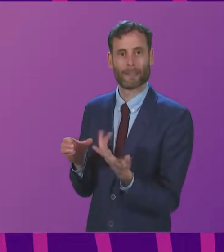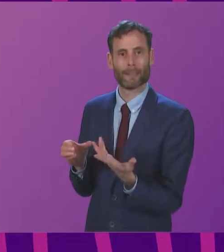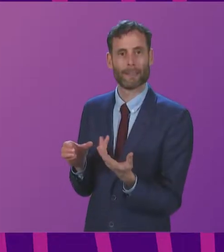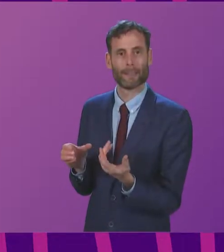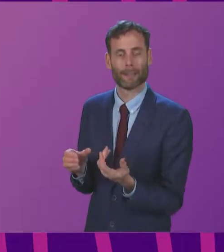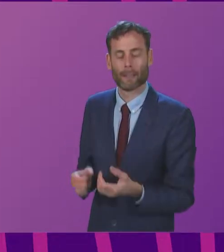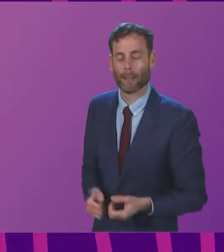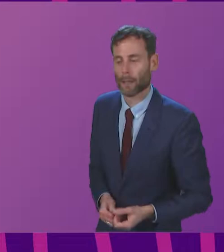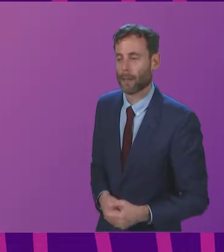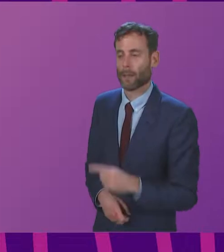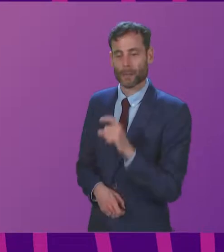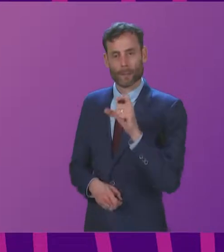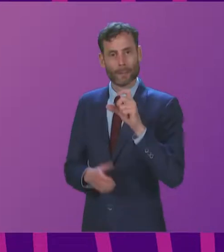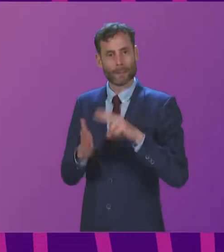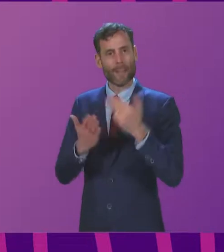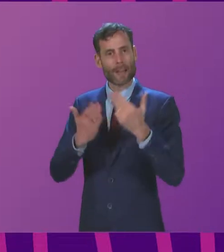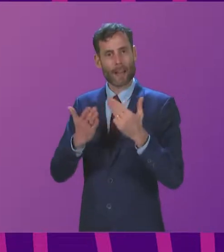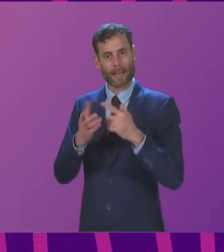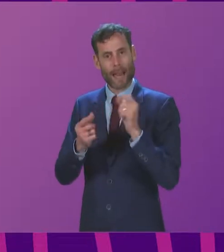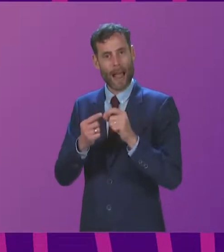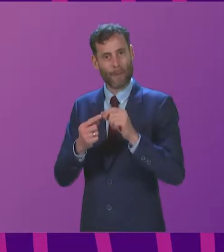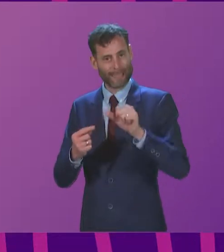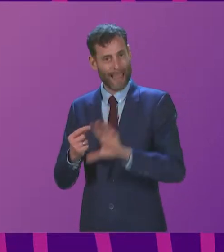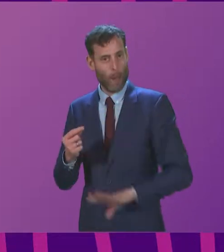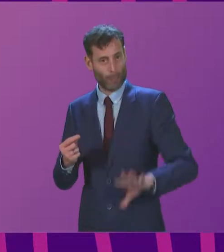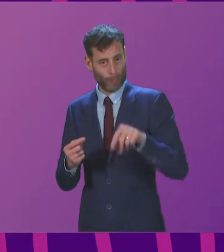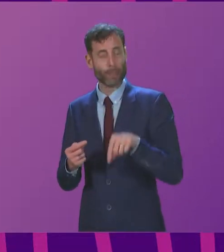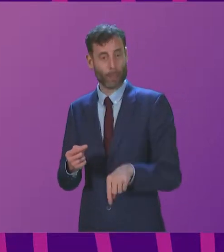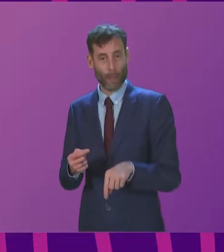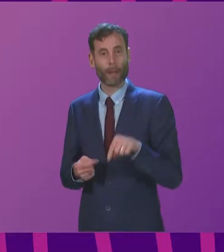The Covid app south of the border has the capability of registering a booster jag.